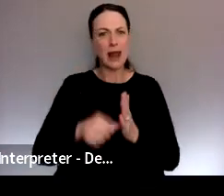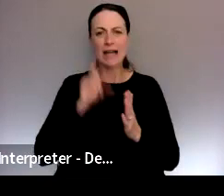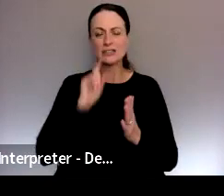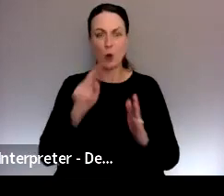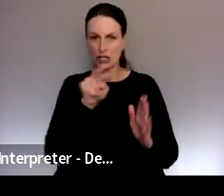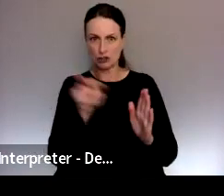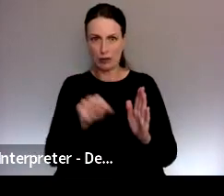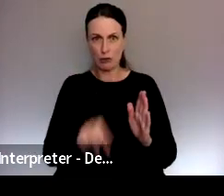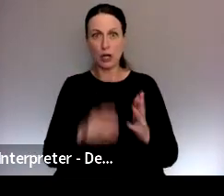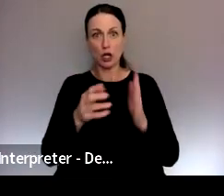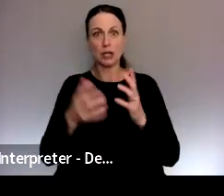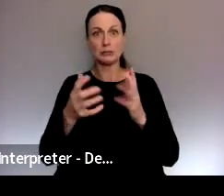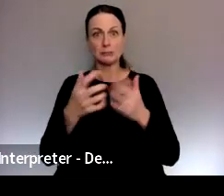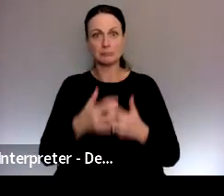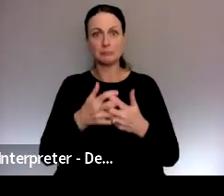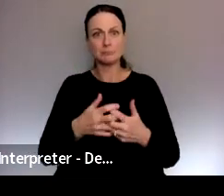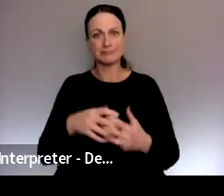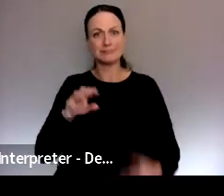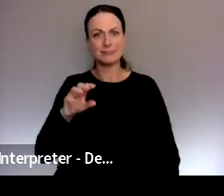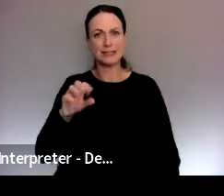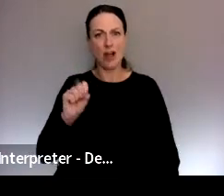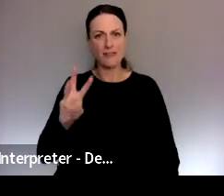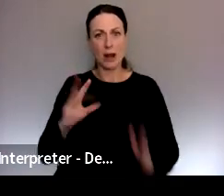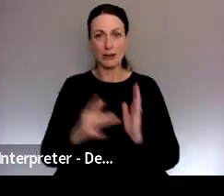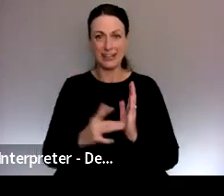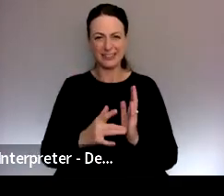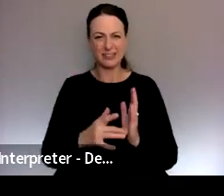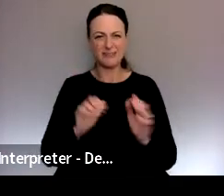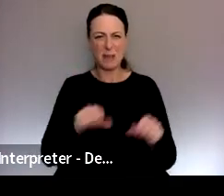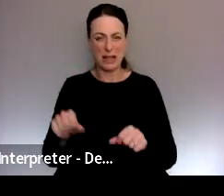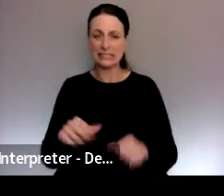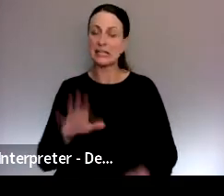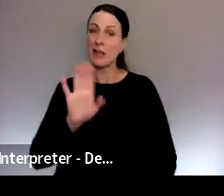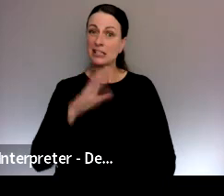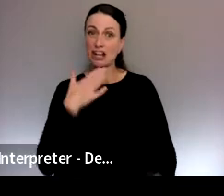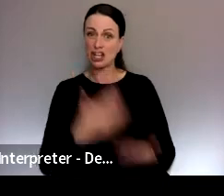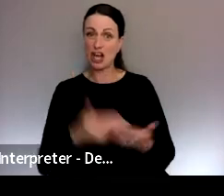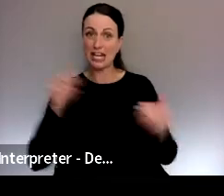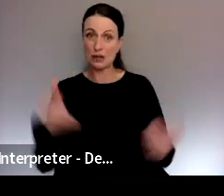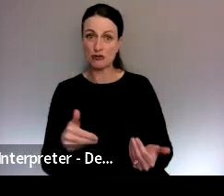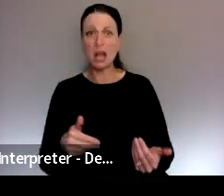of a screen reader's capabilities. Lynn: That just gives you a really good introduction